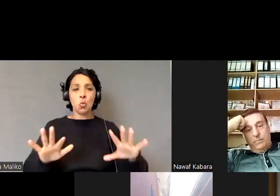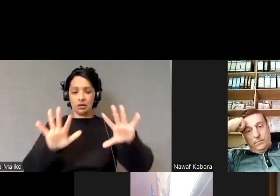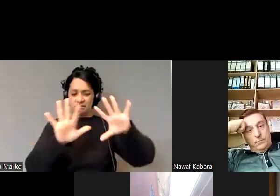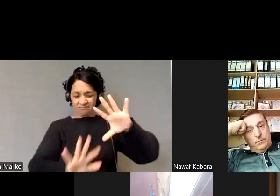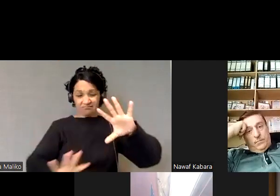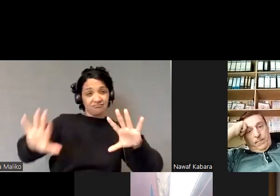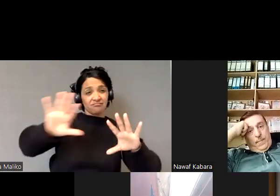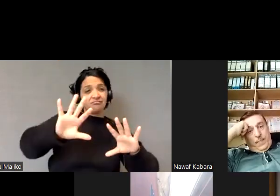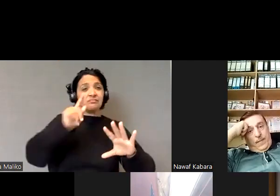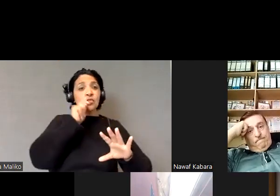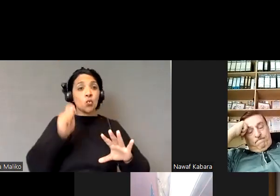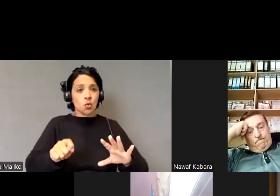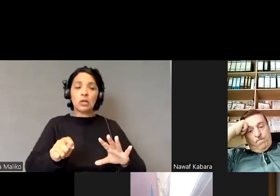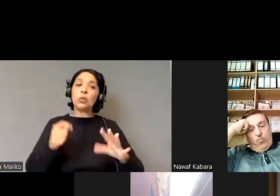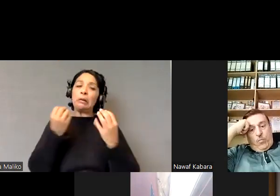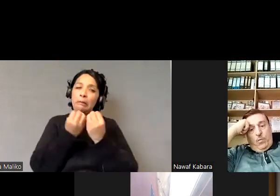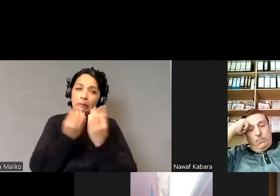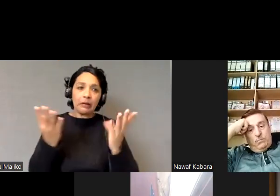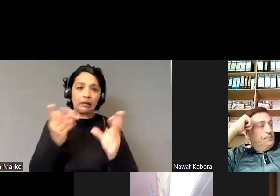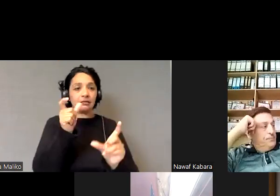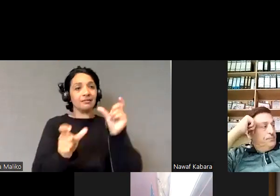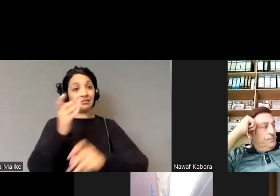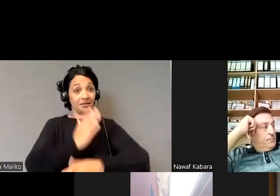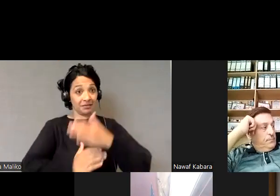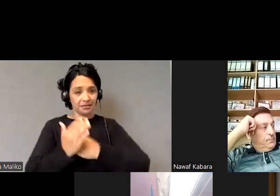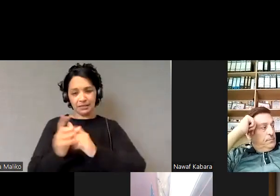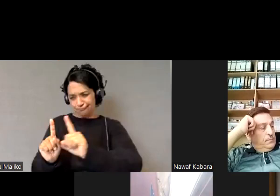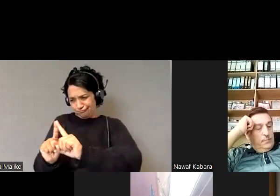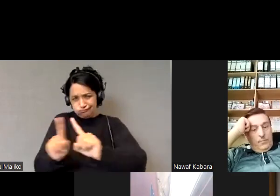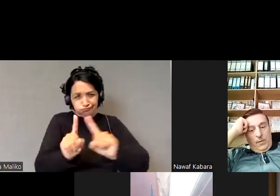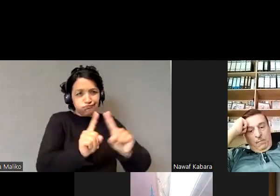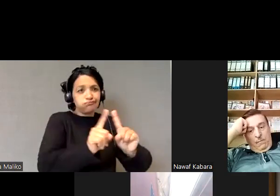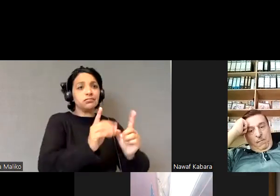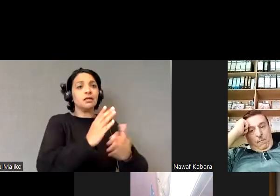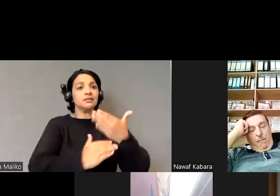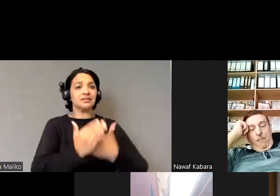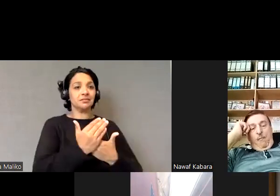with disabilities covering different impairment types, the situation has in many respects